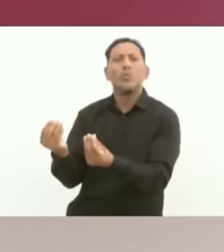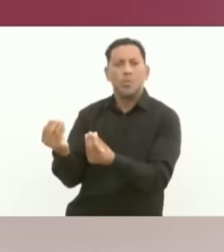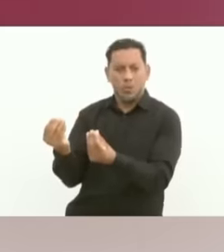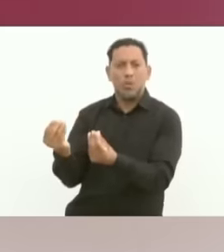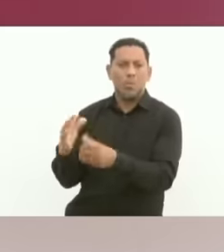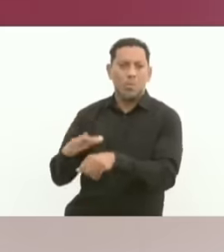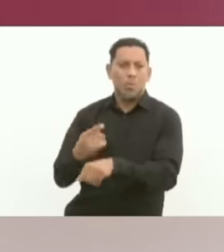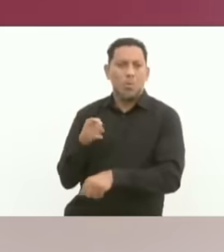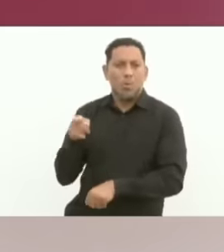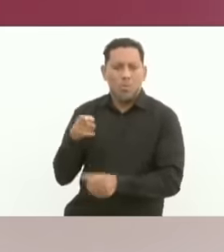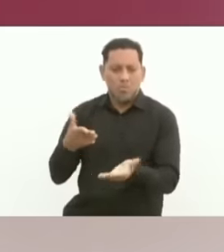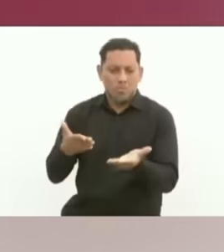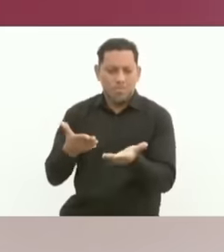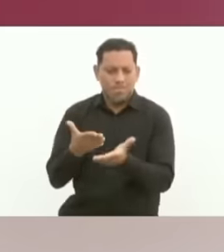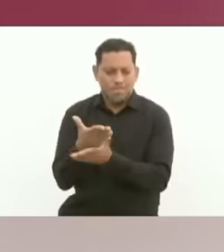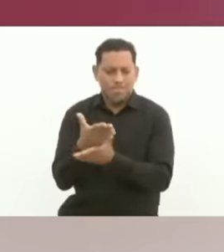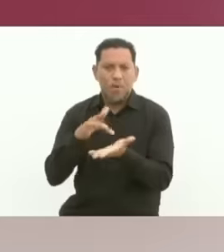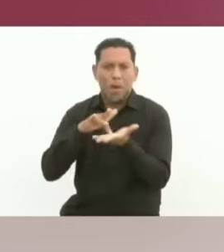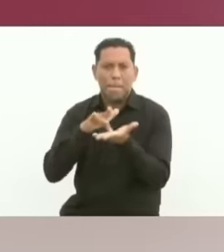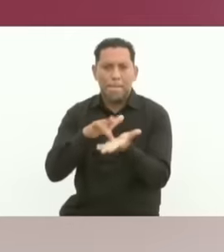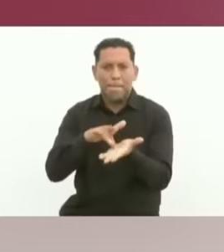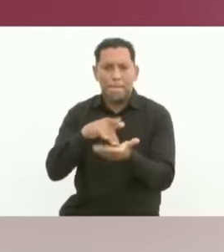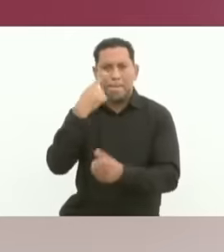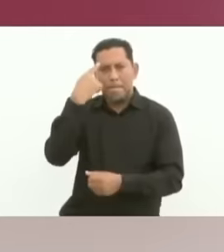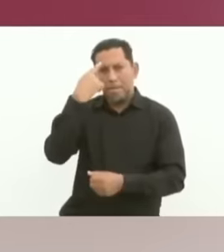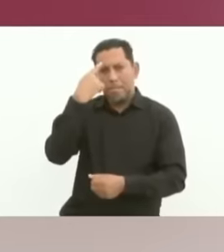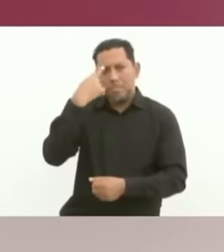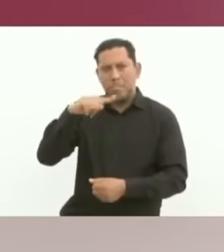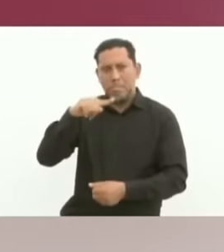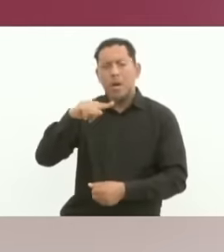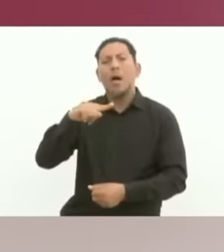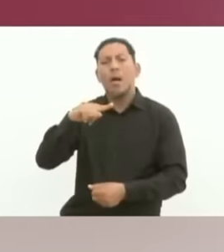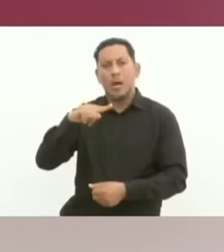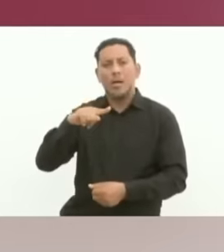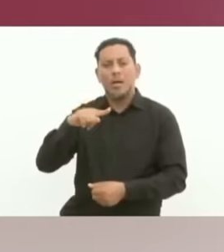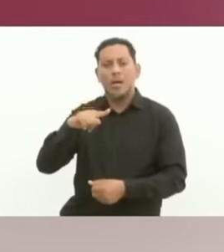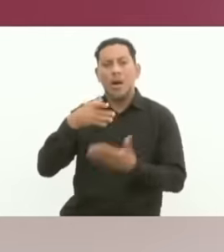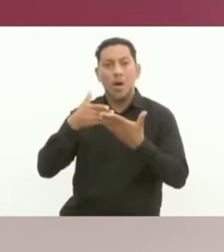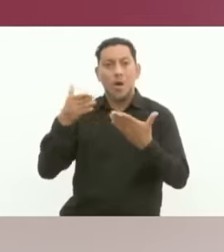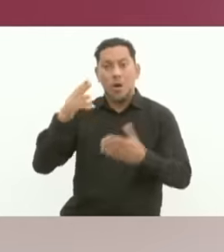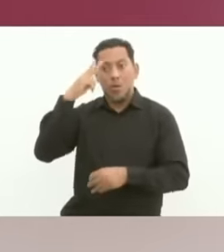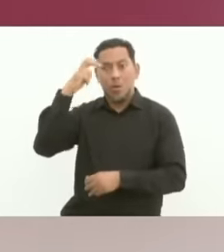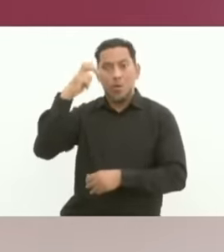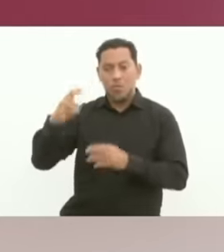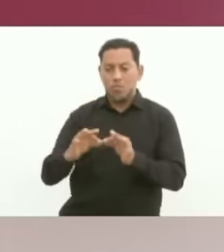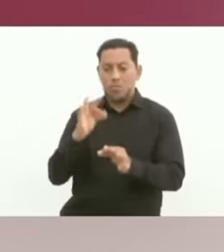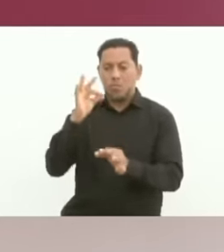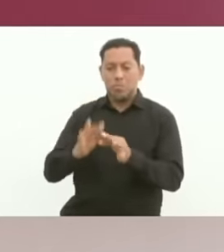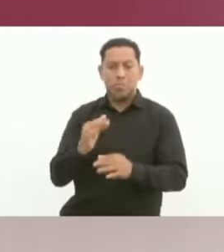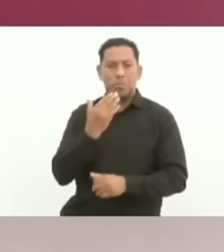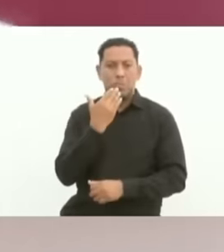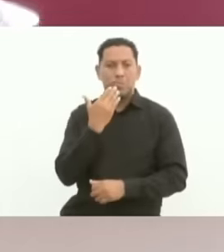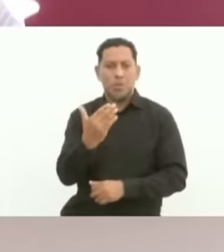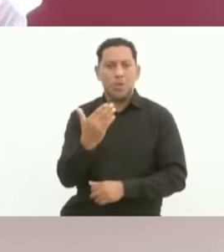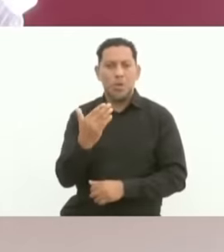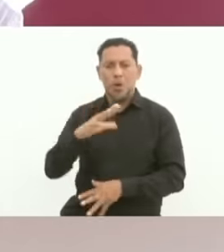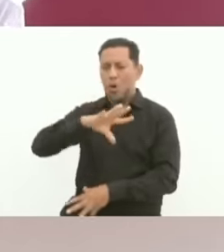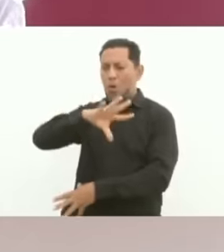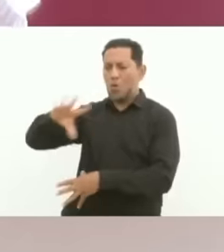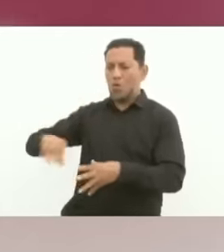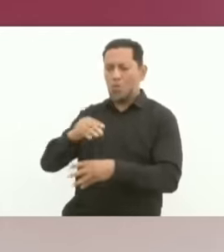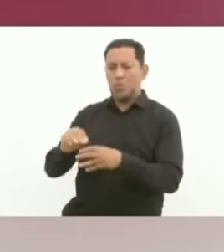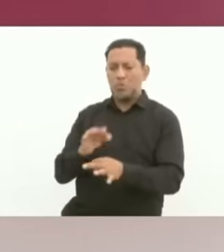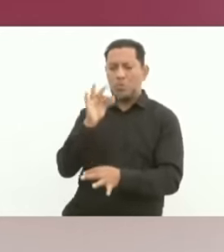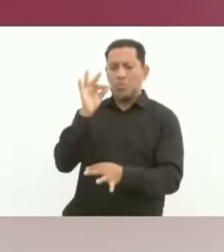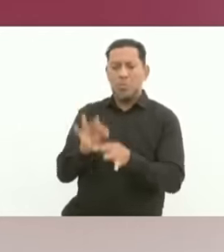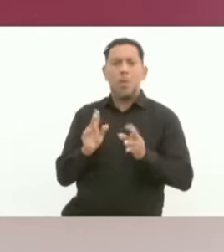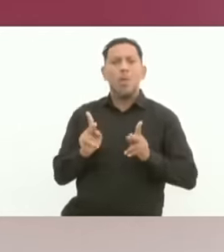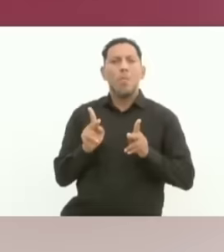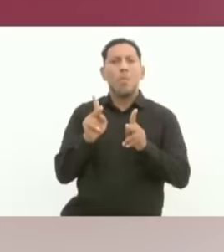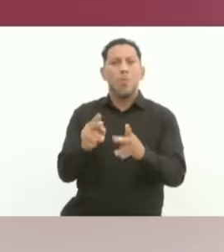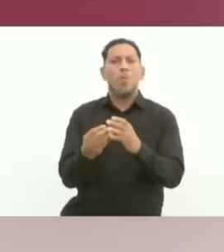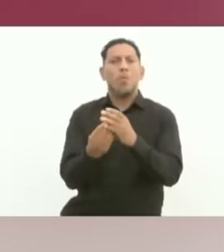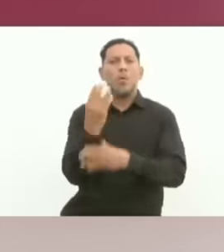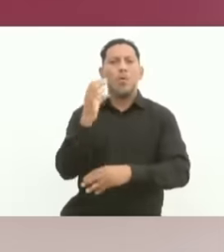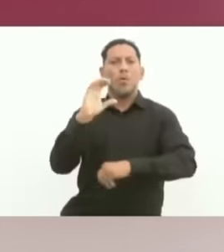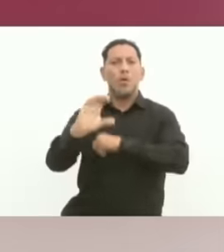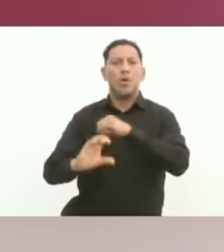intervention to make our dream possible, the completion of the La Concordia cable-stayed bridge